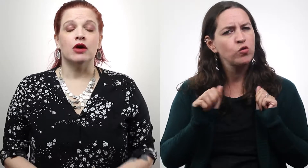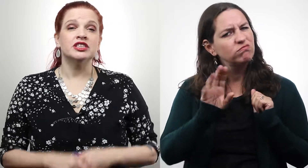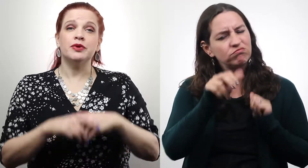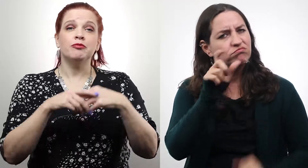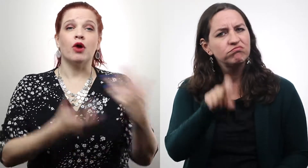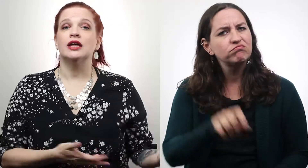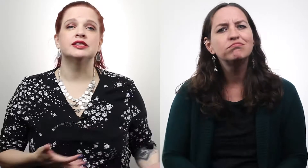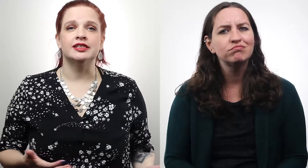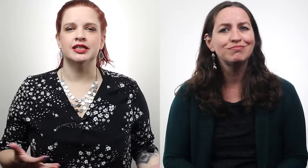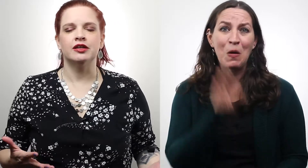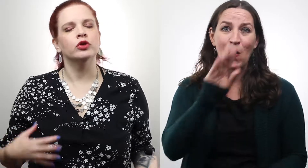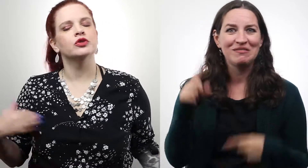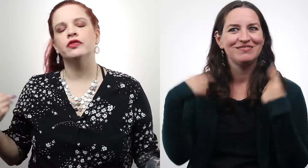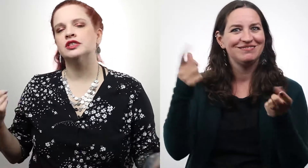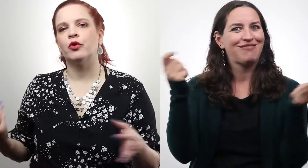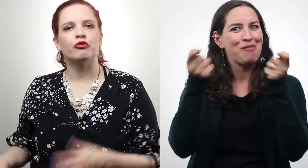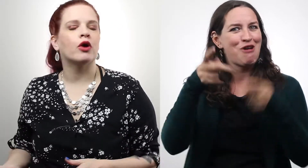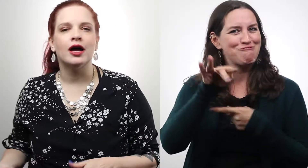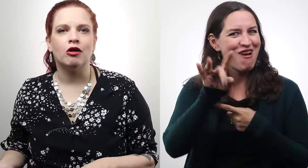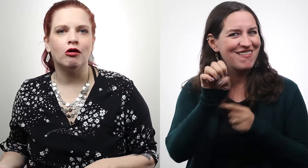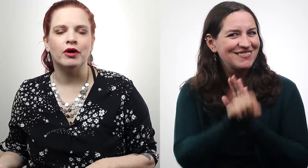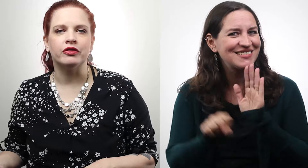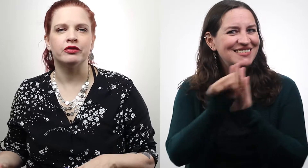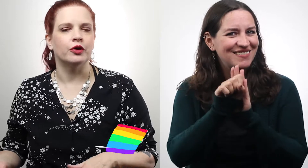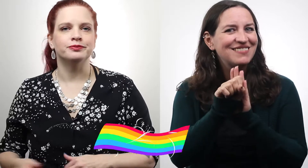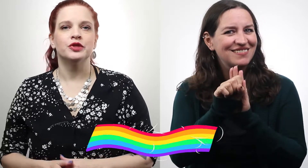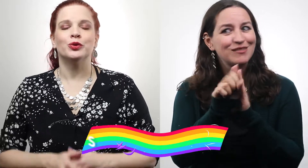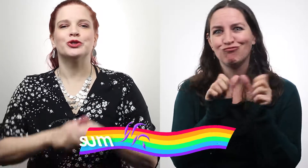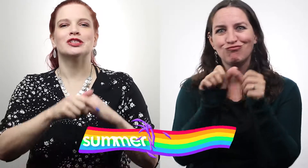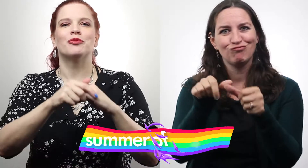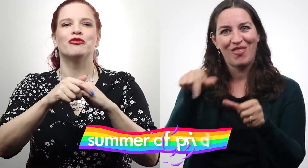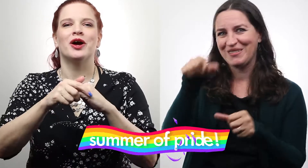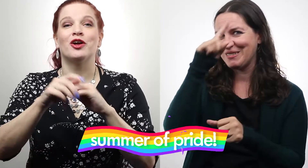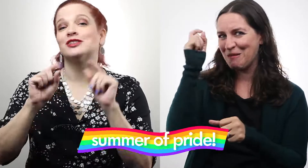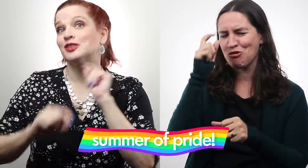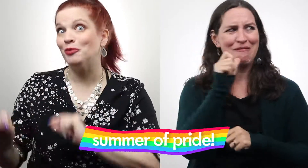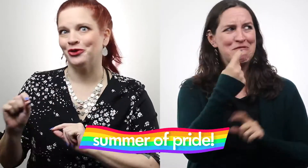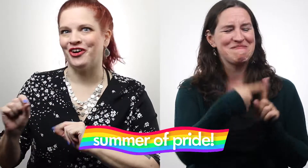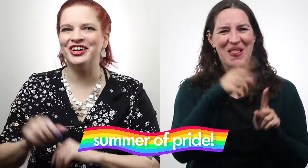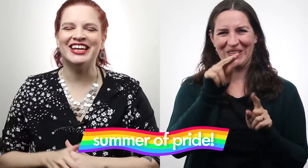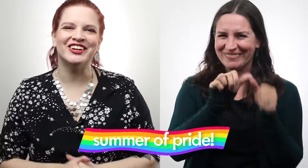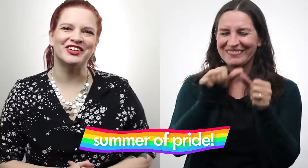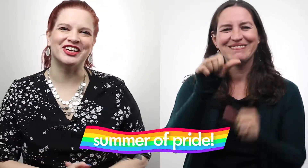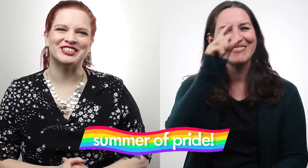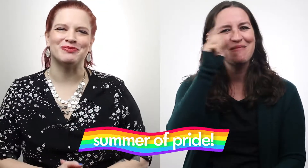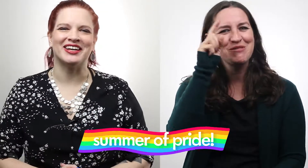Now, it's been pride season and we're doing the Summer of Pride all month- nope- we're doing the Summer of Pride all summer long here at The Gracious Mind.